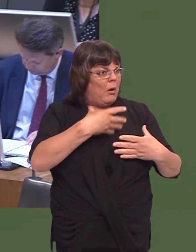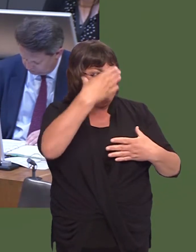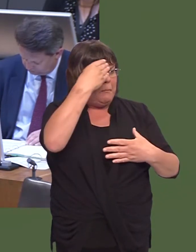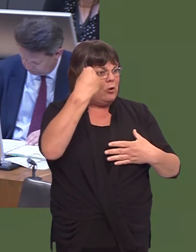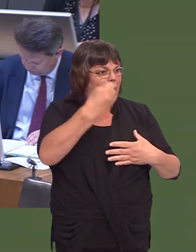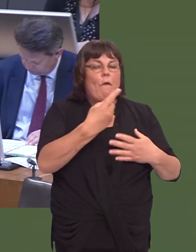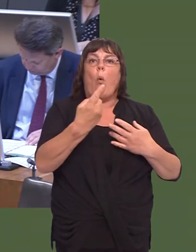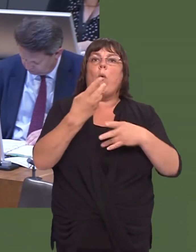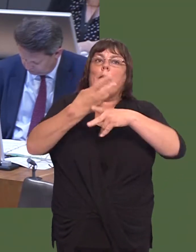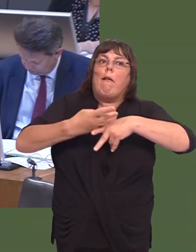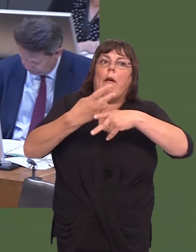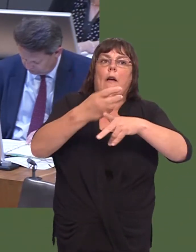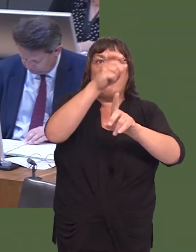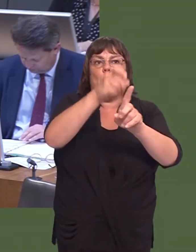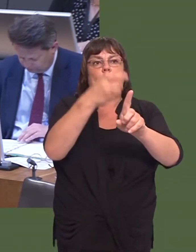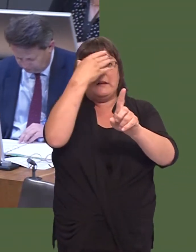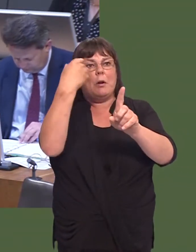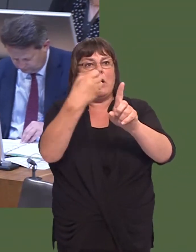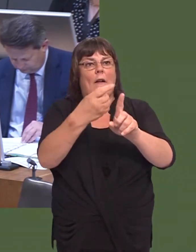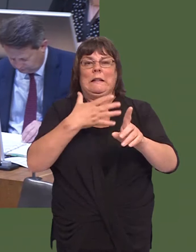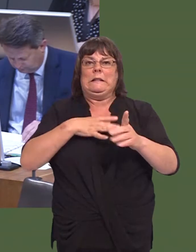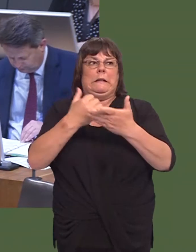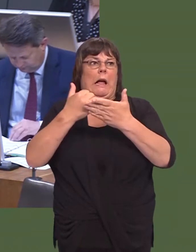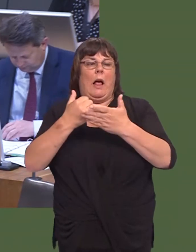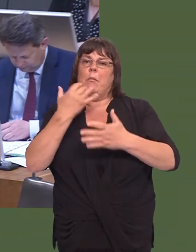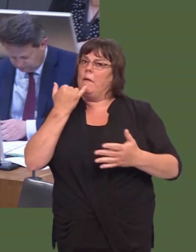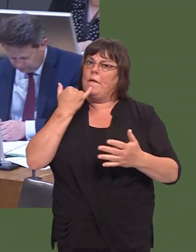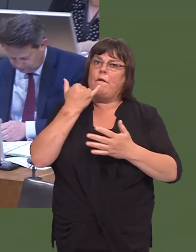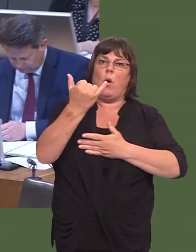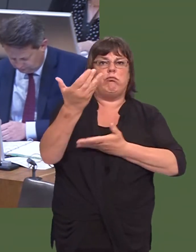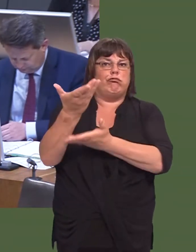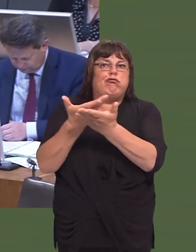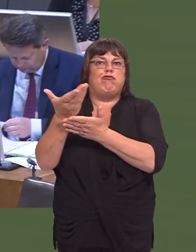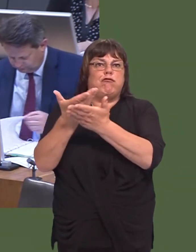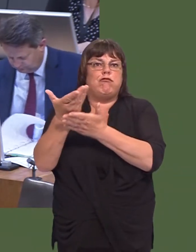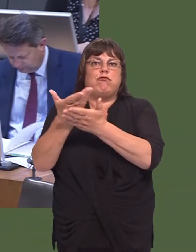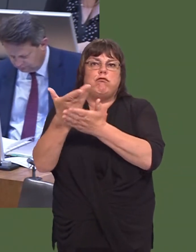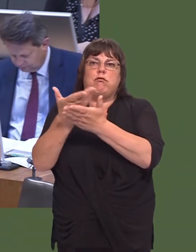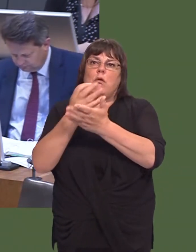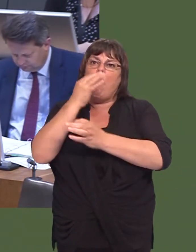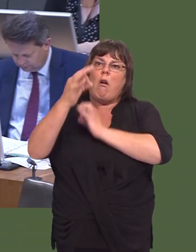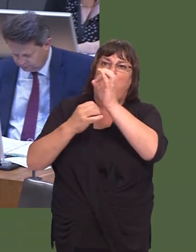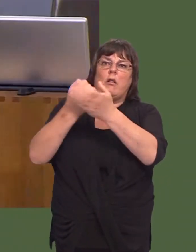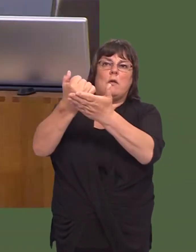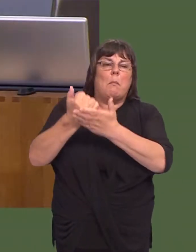and those who care for them. Those are some of the ways in which we've ensured that the support is available, not only for the sufferers, but for their carers, too.